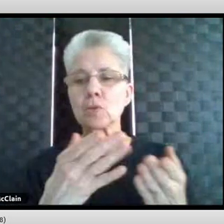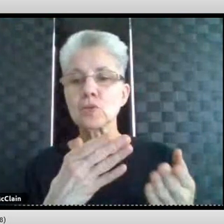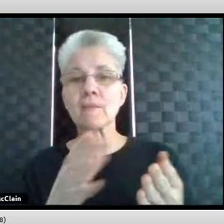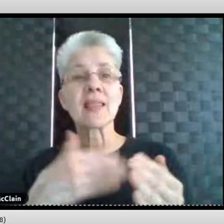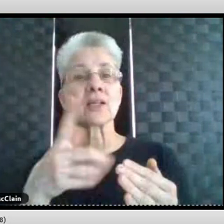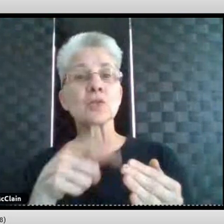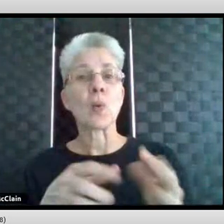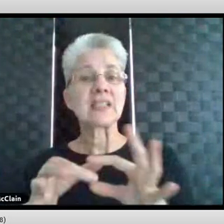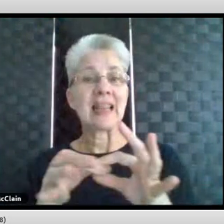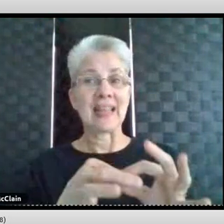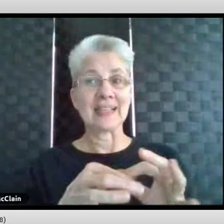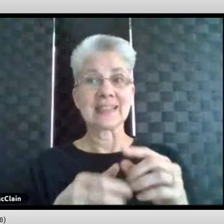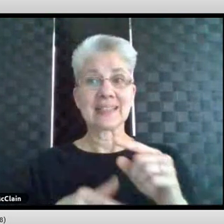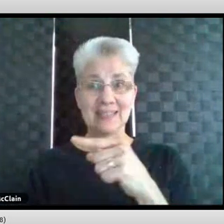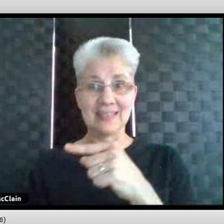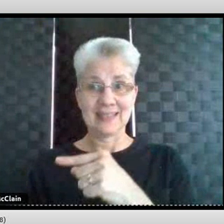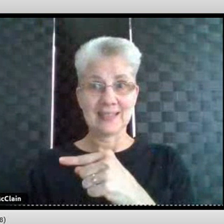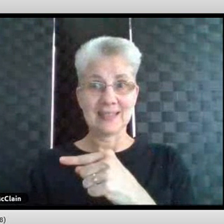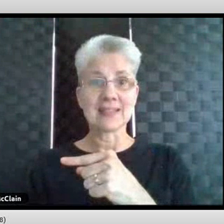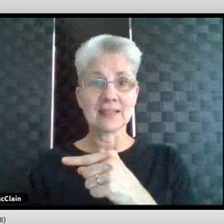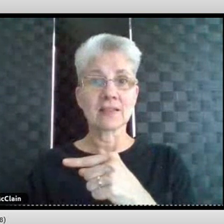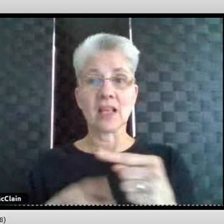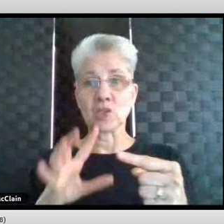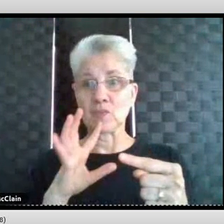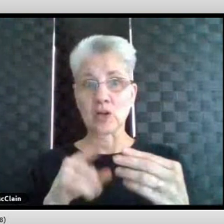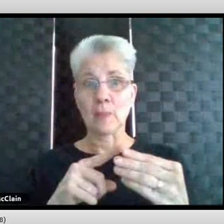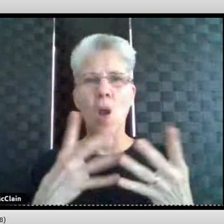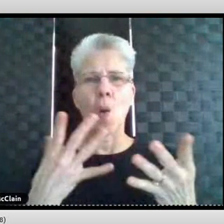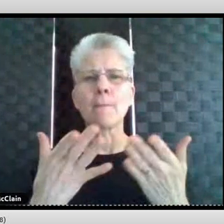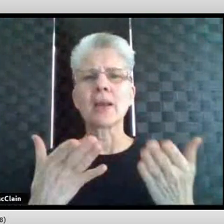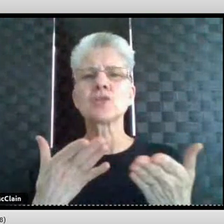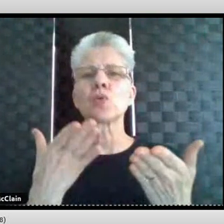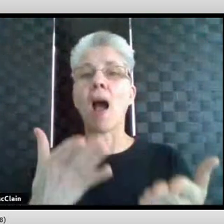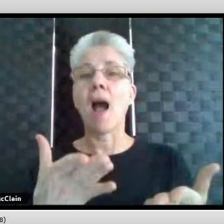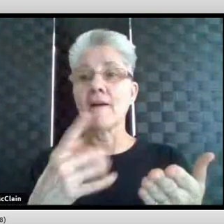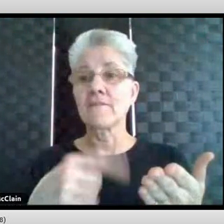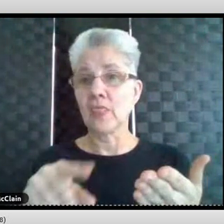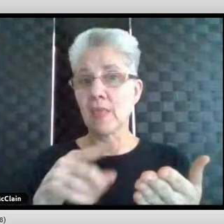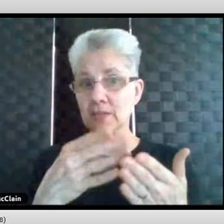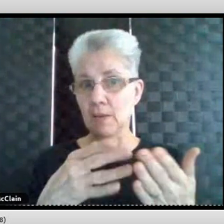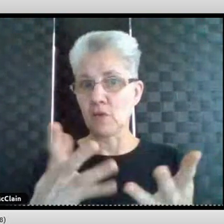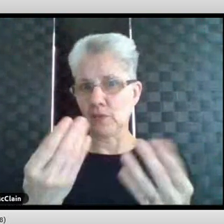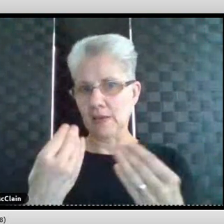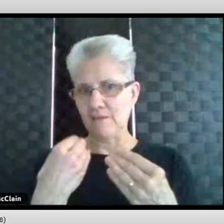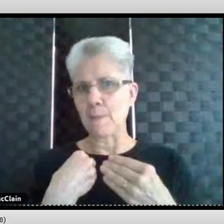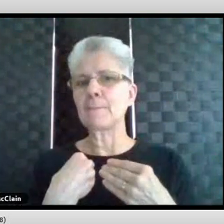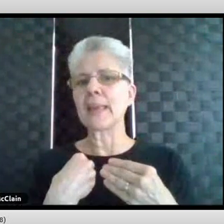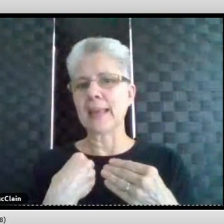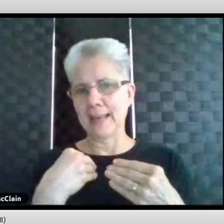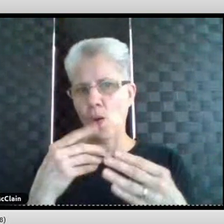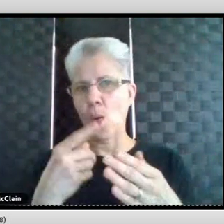into what some of you have already talked about. "What might you actually offer them?" Some of you have given me the niche market, which is wonderful. That's what I asked for.